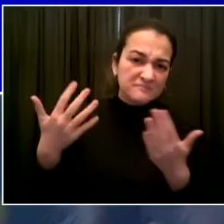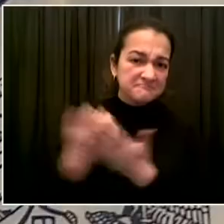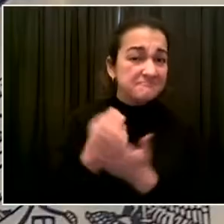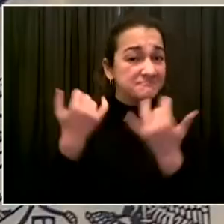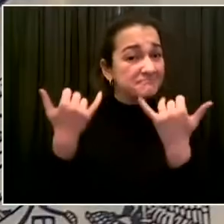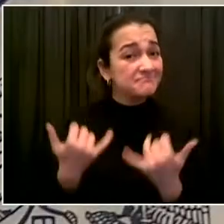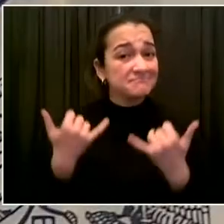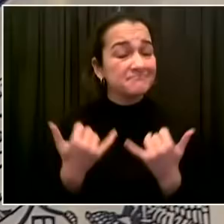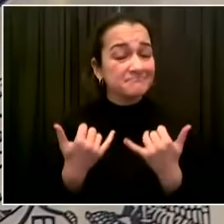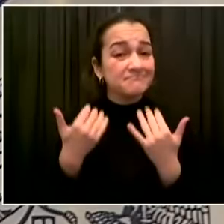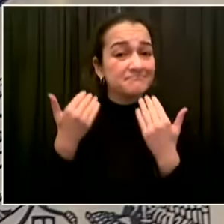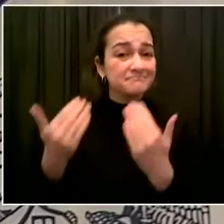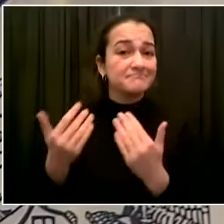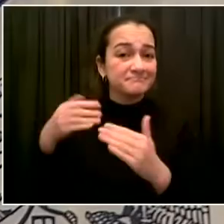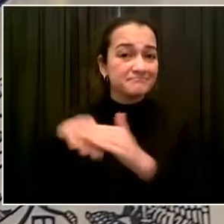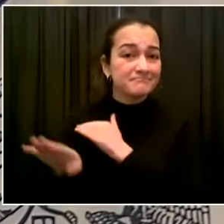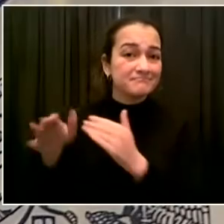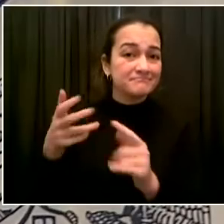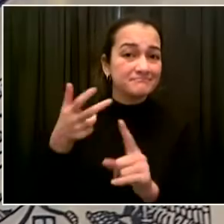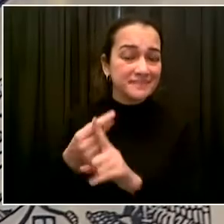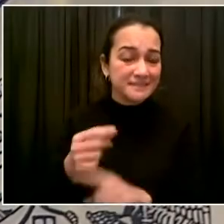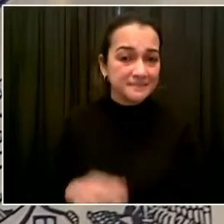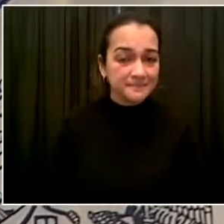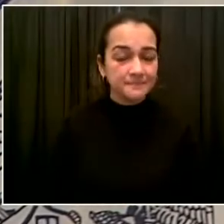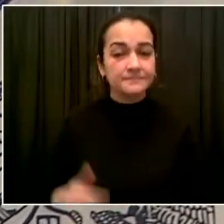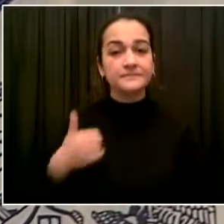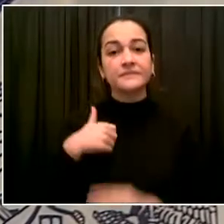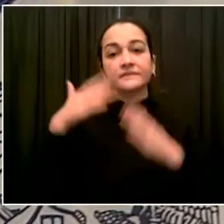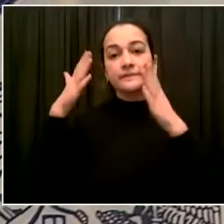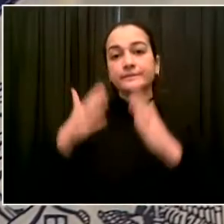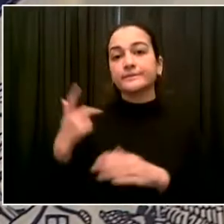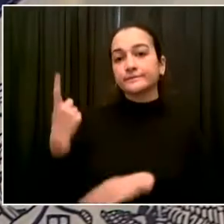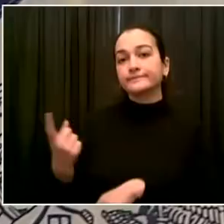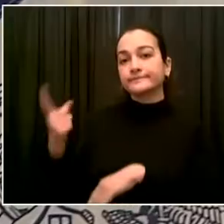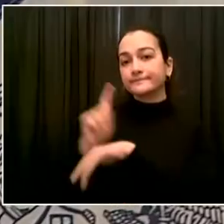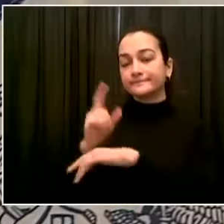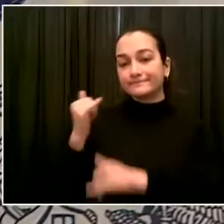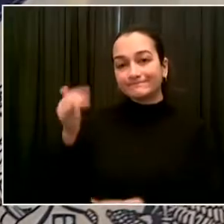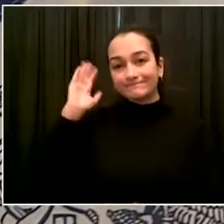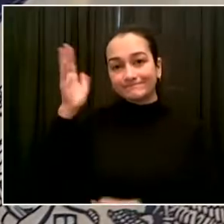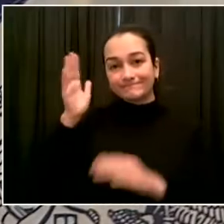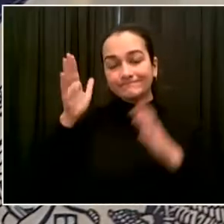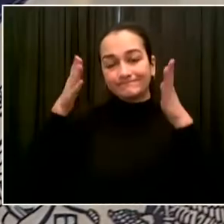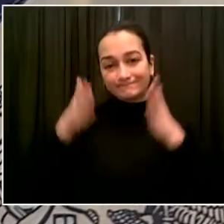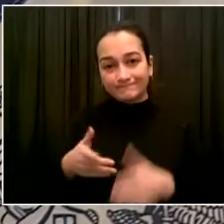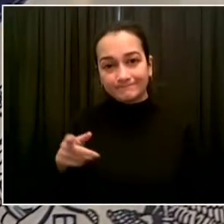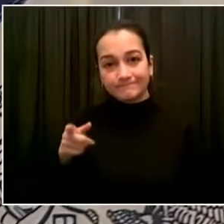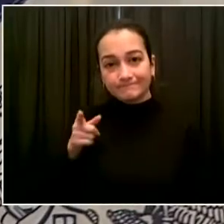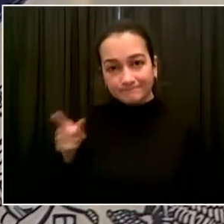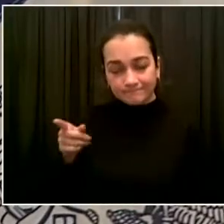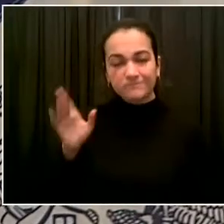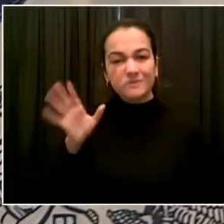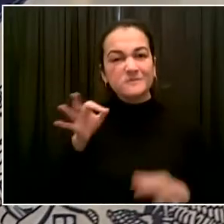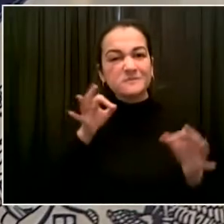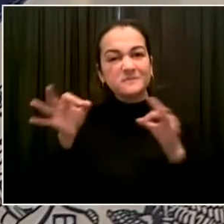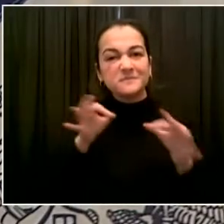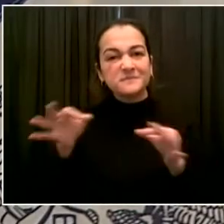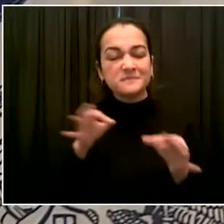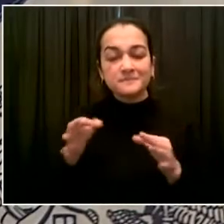OMICRON AND MOST PEOPLE, THE VAST MAJORITY OF PEOARPLE E TAKING FULL ADVANTAGE BUT THERE IS STILL MORE WHO COULD AND IF WE ACT URGENTLY, IT WILL MAE KA HUGE DIFFERENCE, RIGHT NOW. I WANT YOU TO